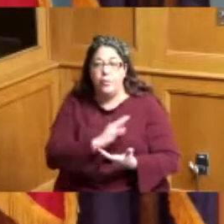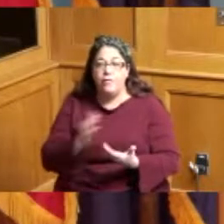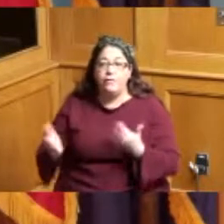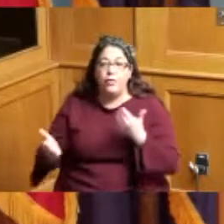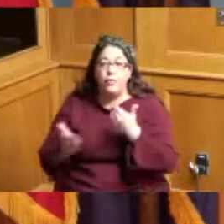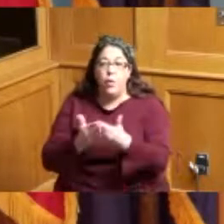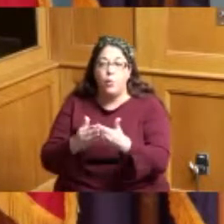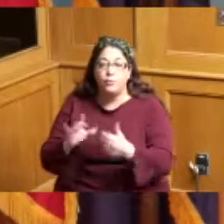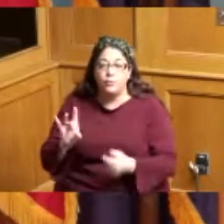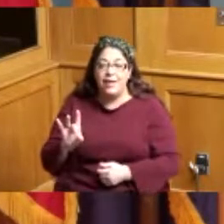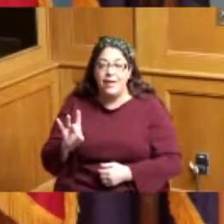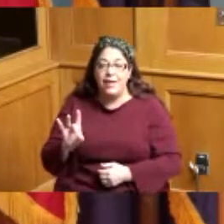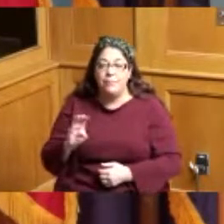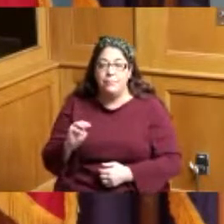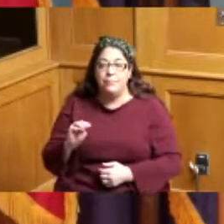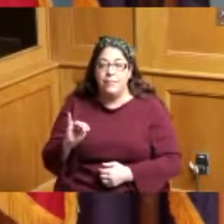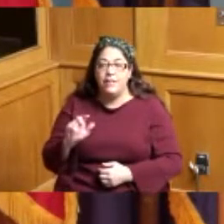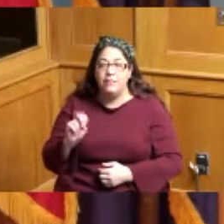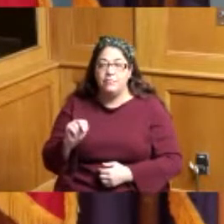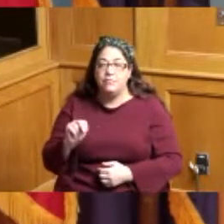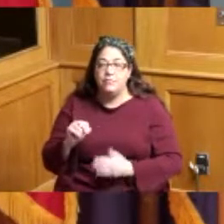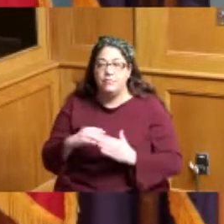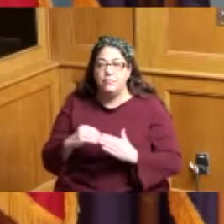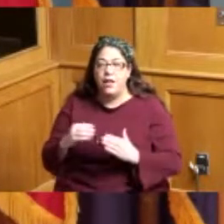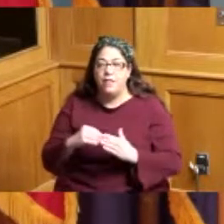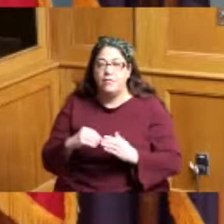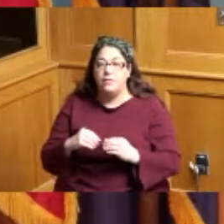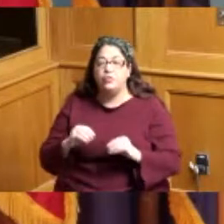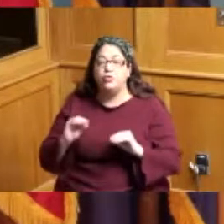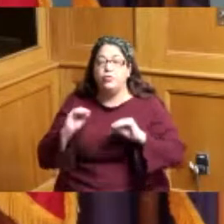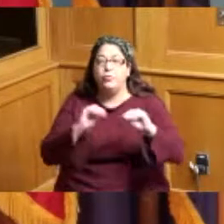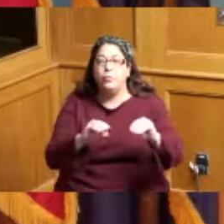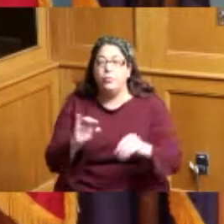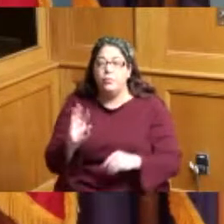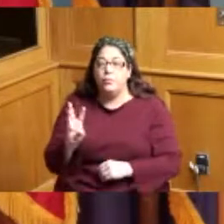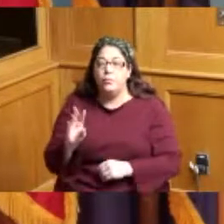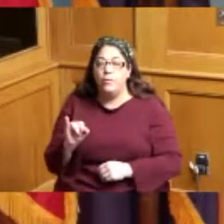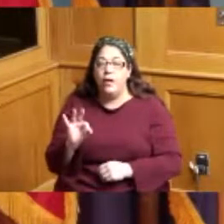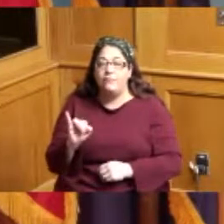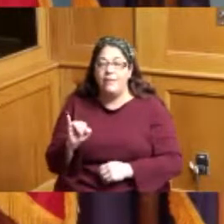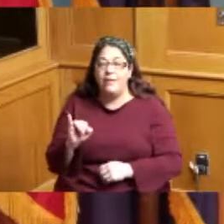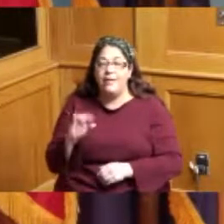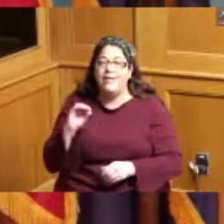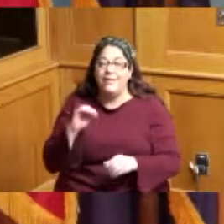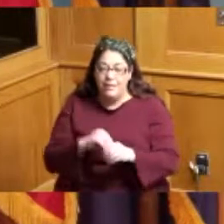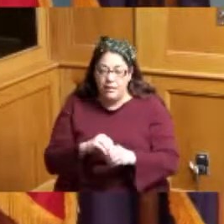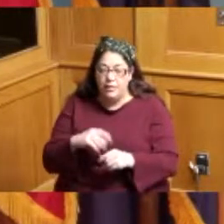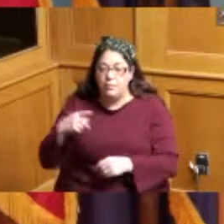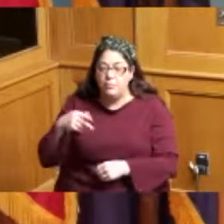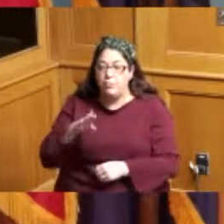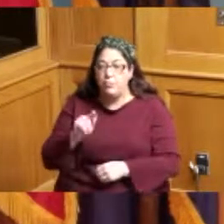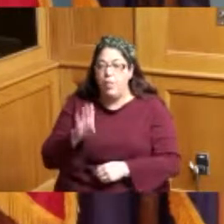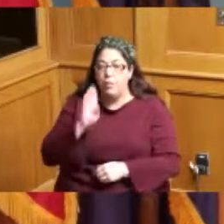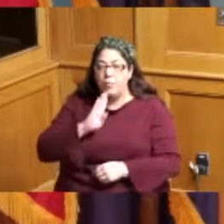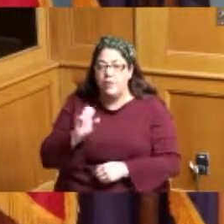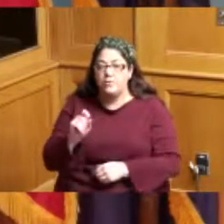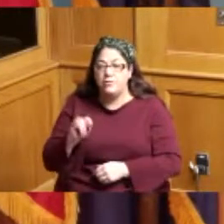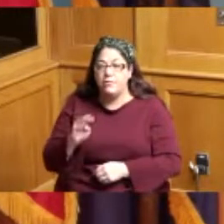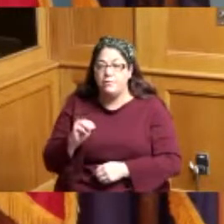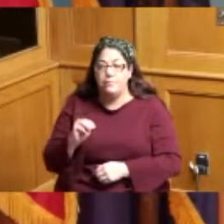dollars to put wi-fi in Paul Brown Stadium that would be in march we didn't have a petition